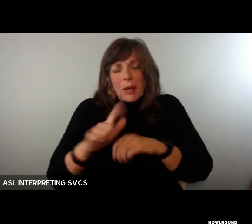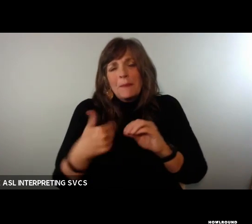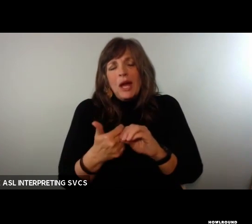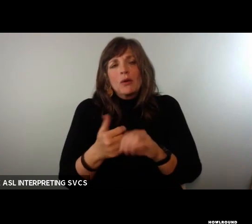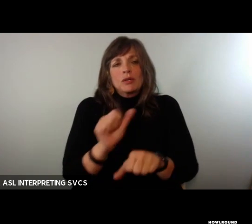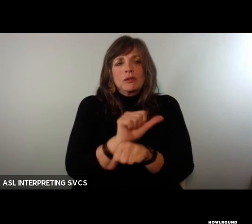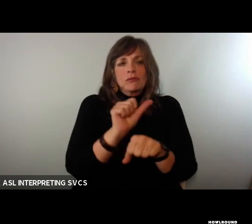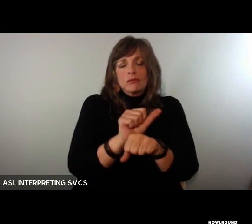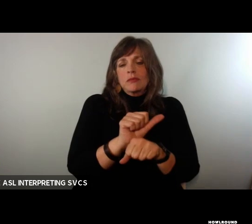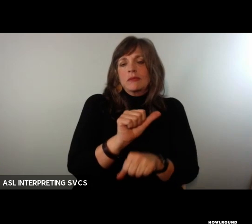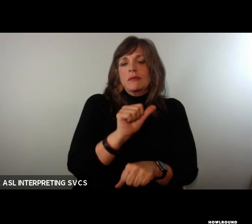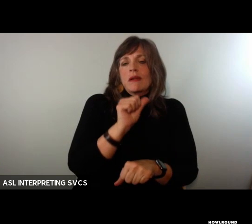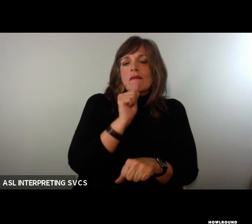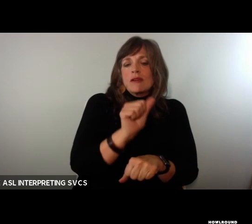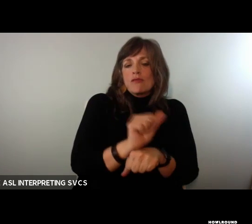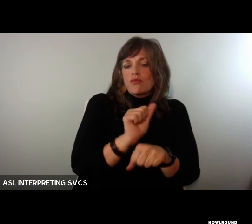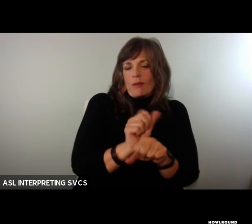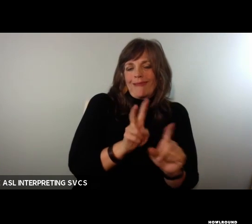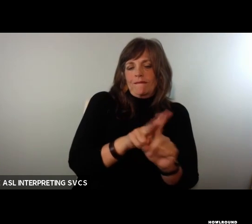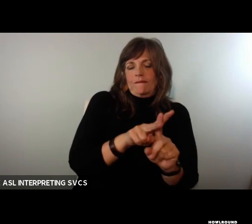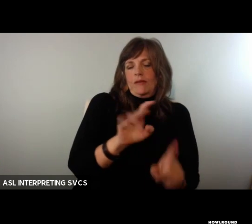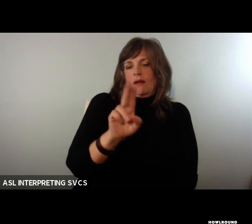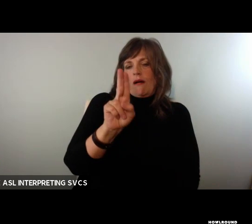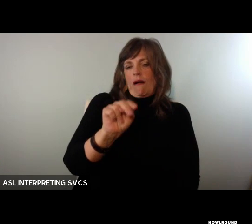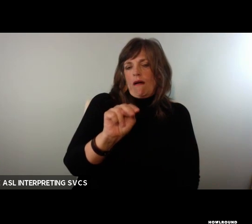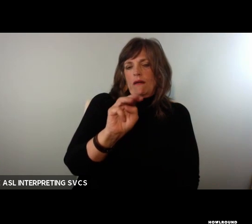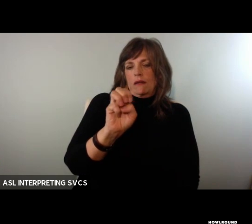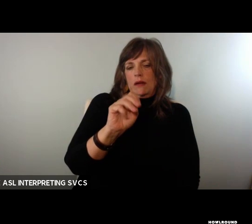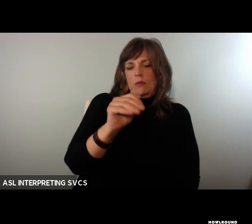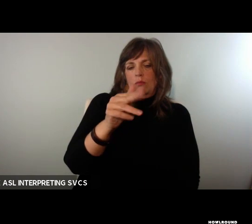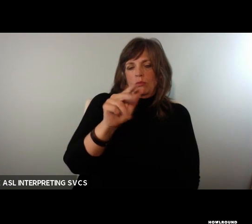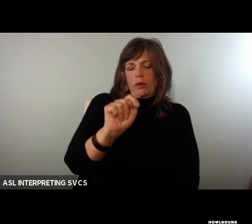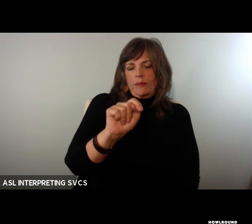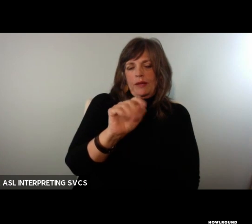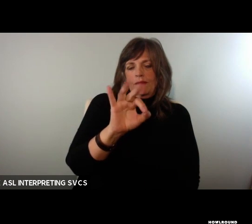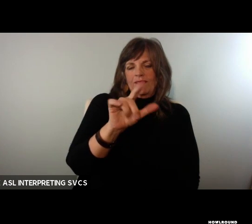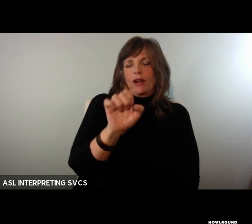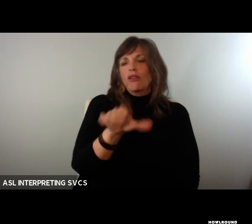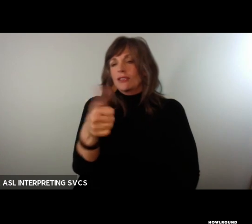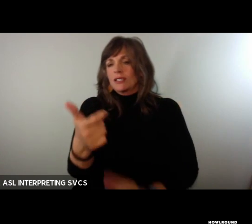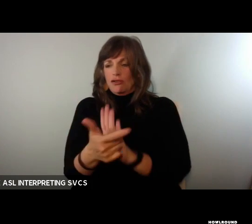and she may be able speak a little more intelligently on it but I do know unemployment insurance is temporary income